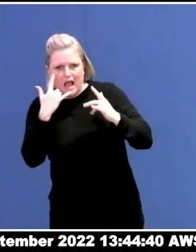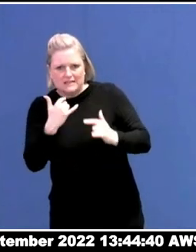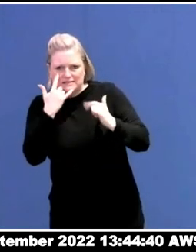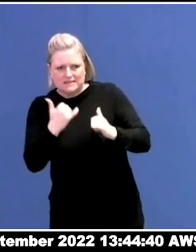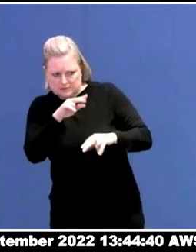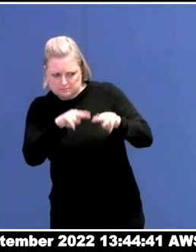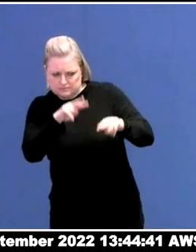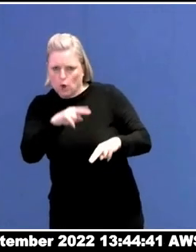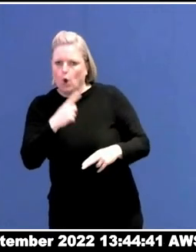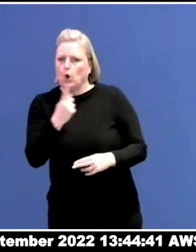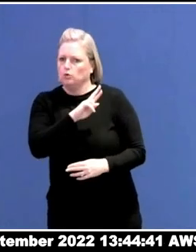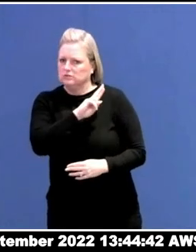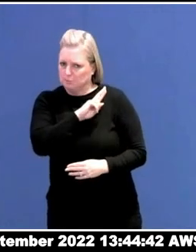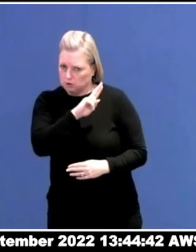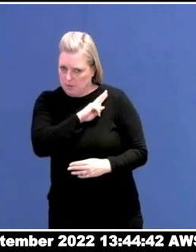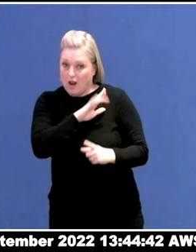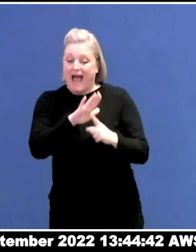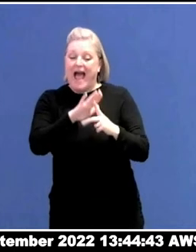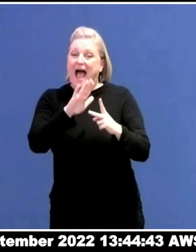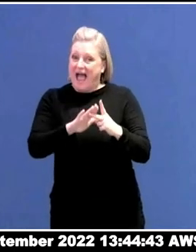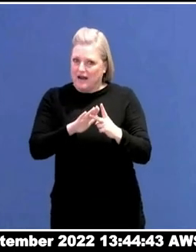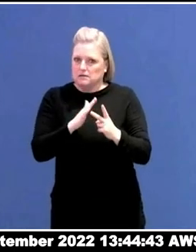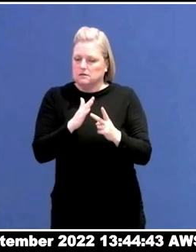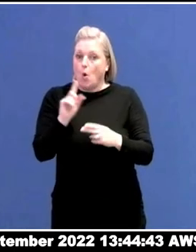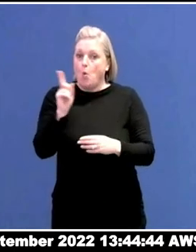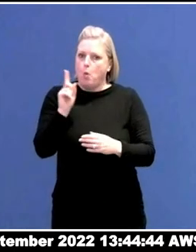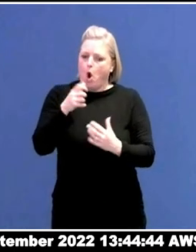to do it adequately? The assessment?